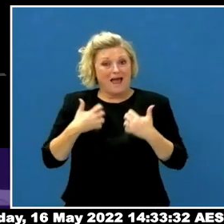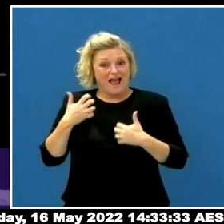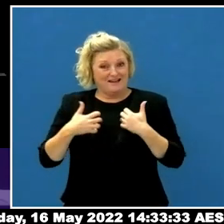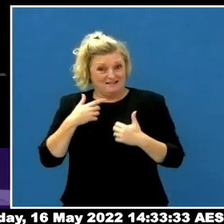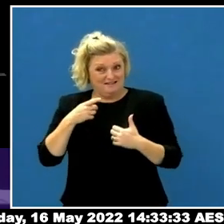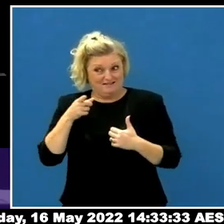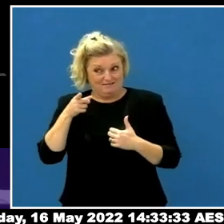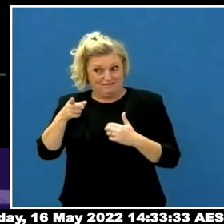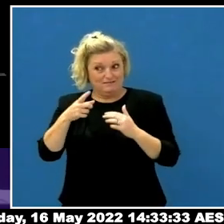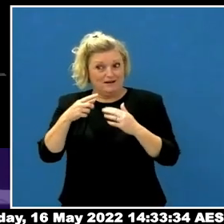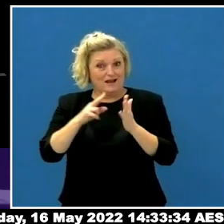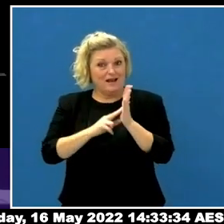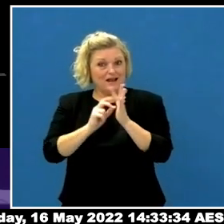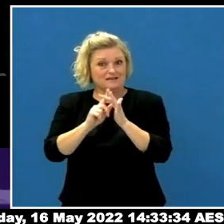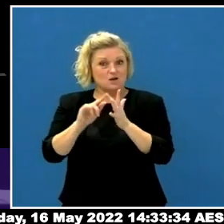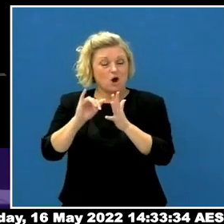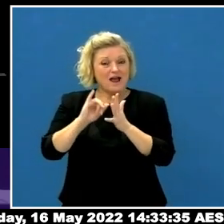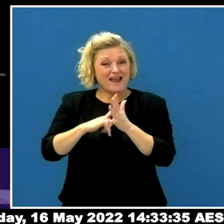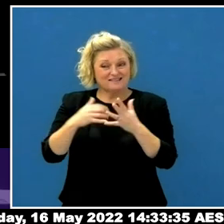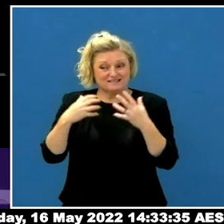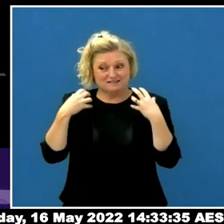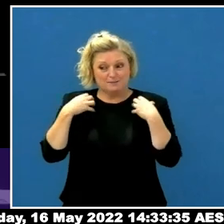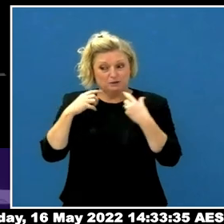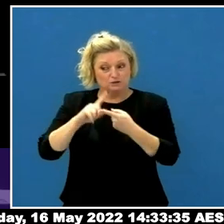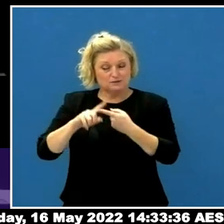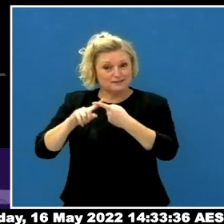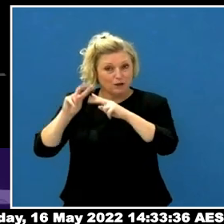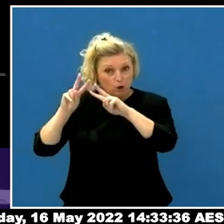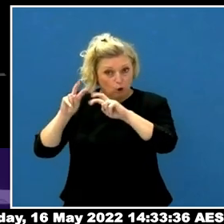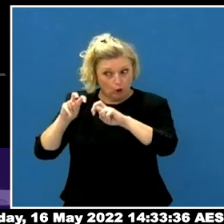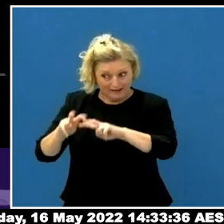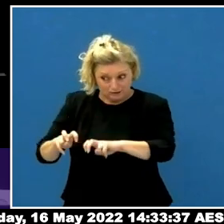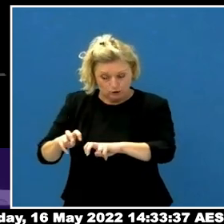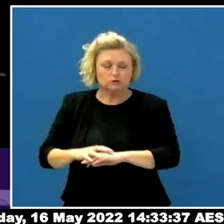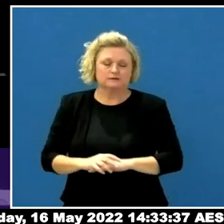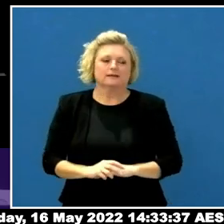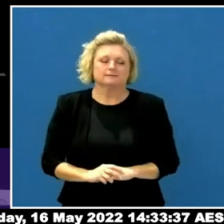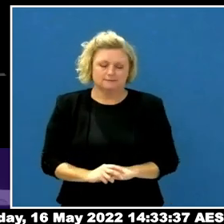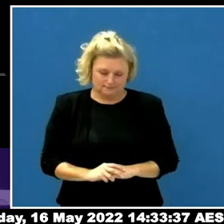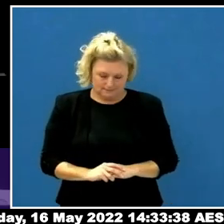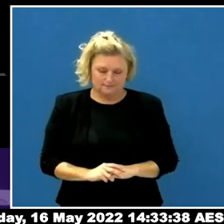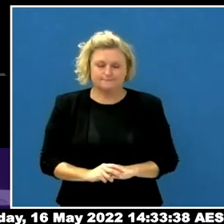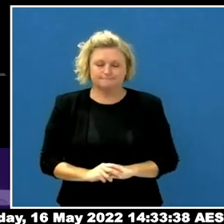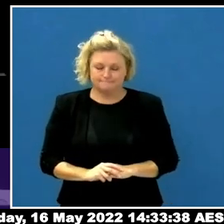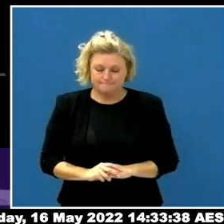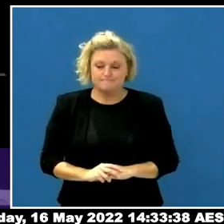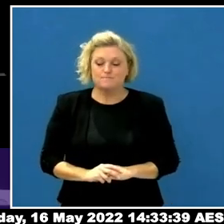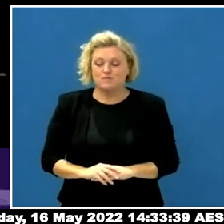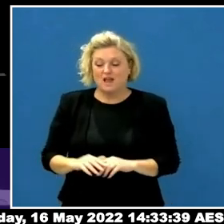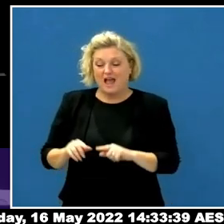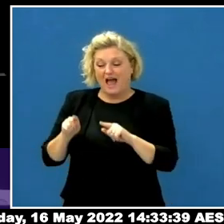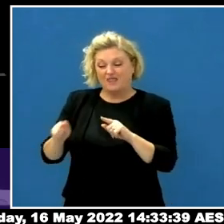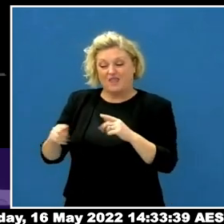And can I just summarise: in that complaint you included a reference to the unexplained black eye. LILLY: That's correct.